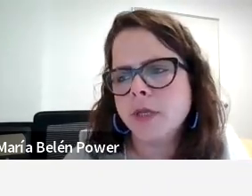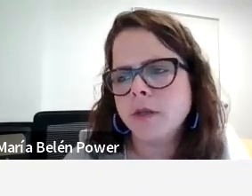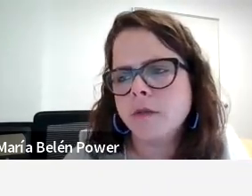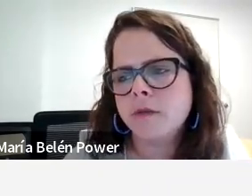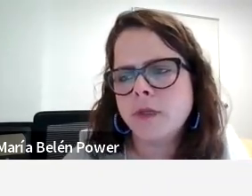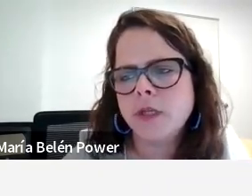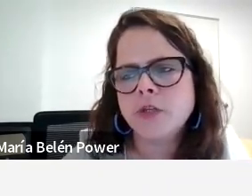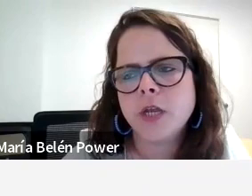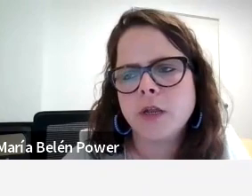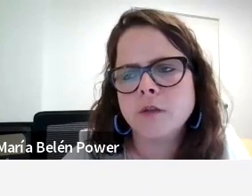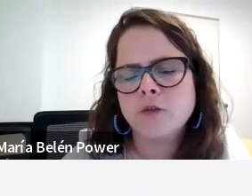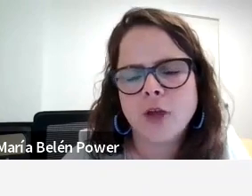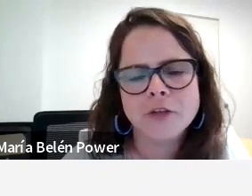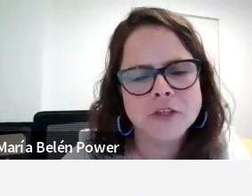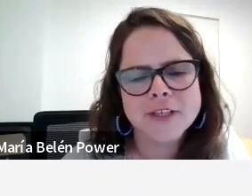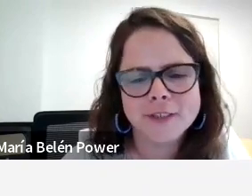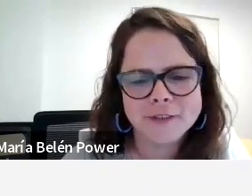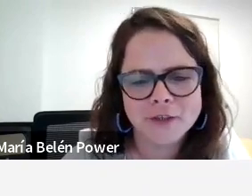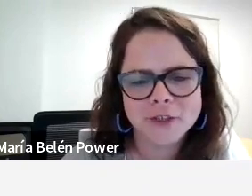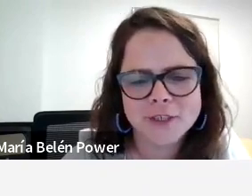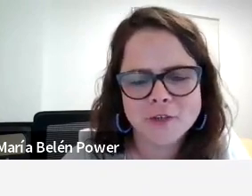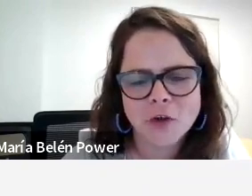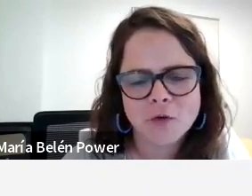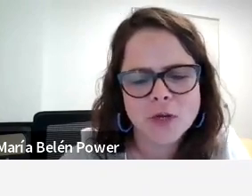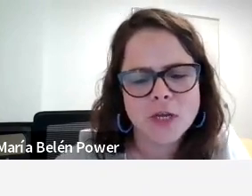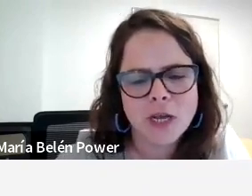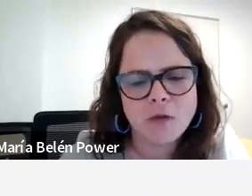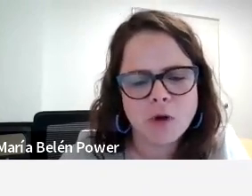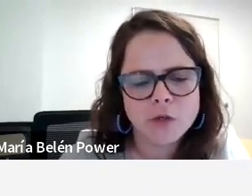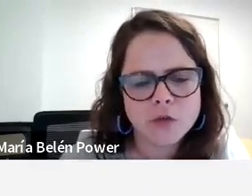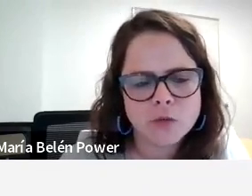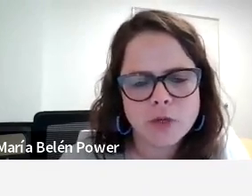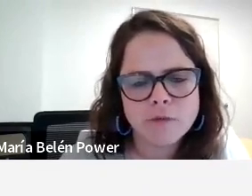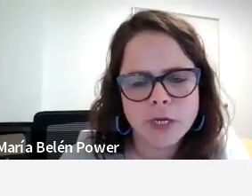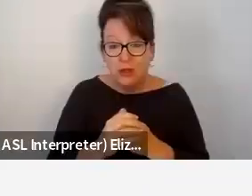address environmental justice concerns will be a key element of the upcoming Clean Ports Program.